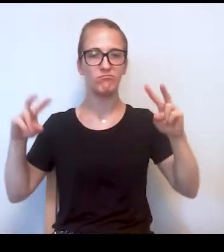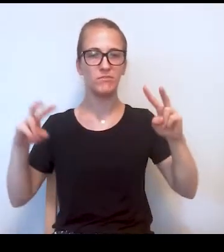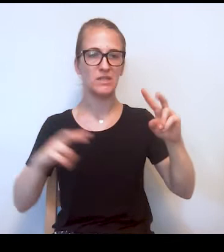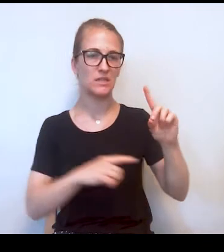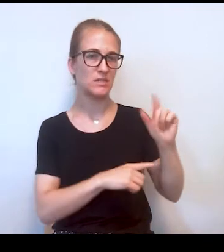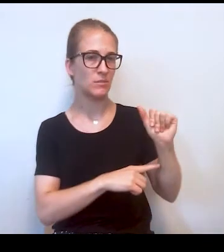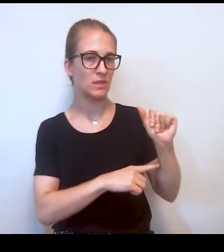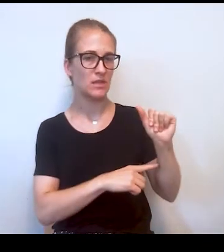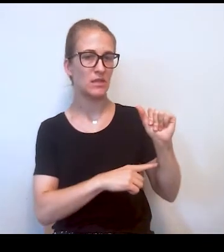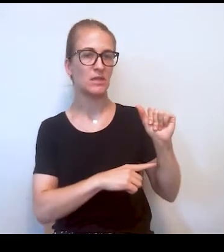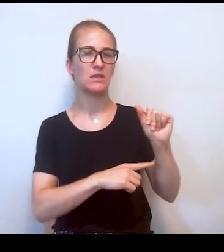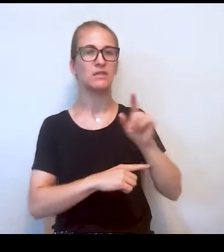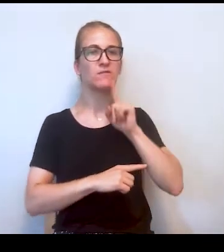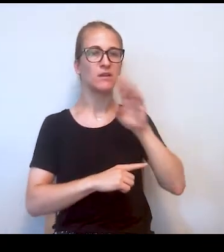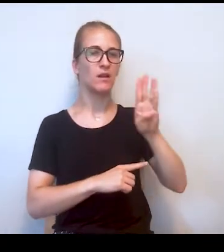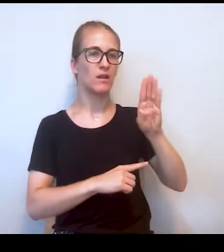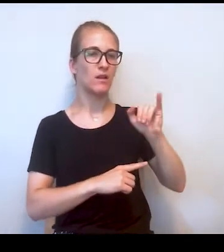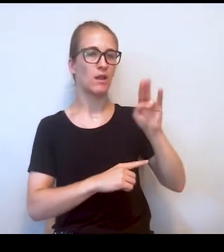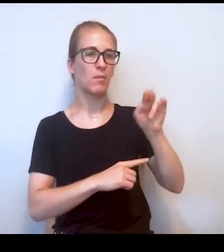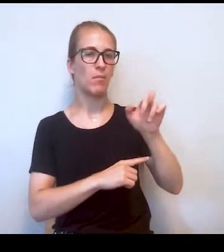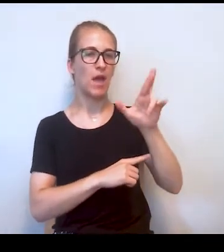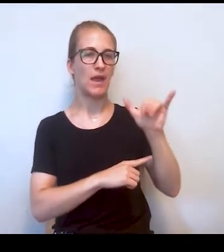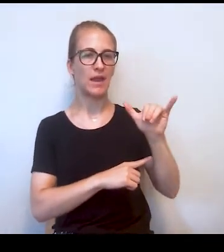and things can't exist simultaneously,